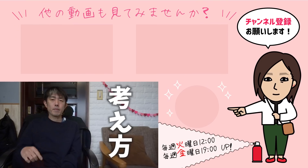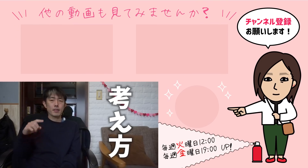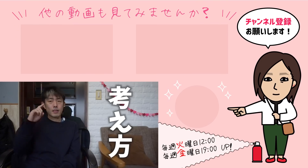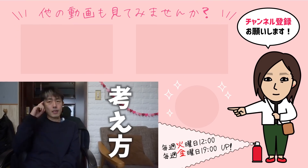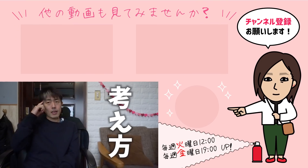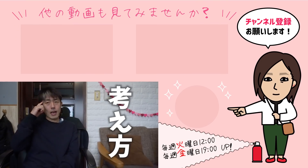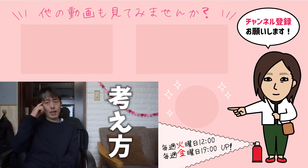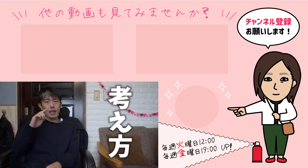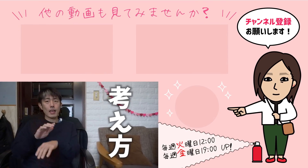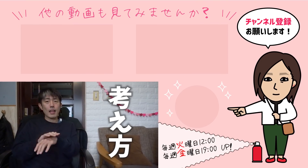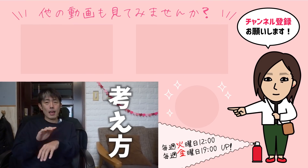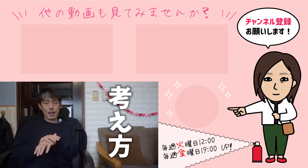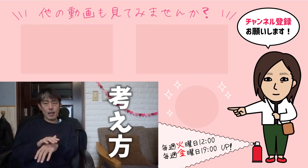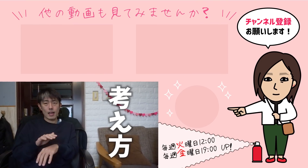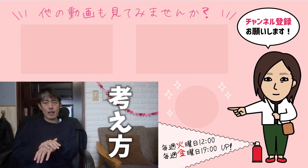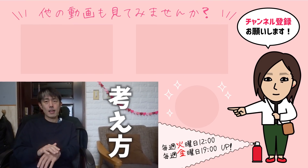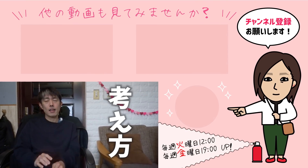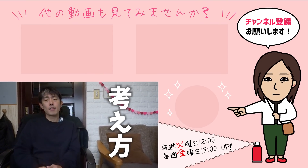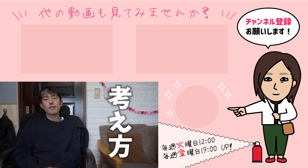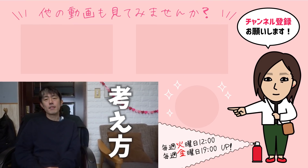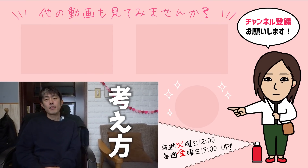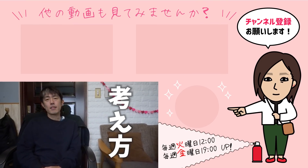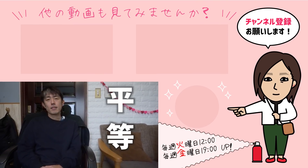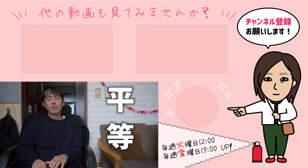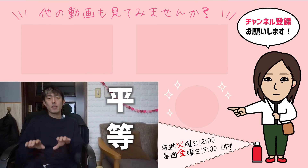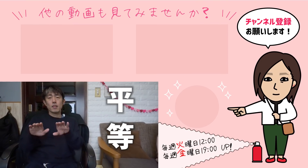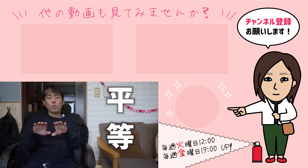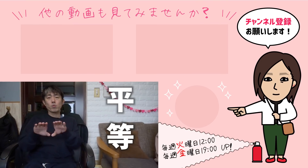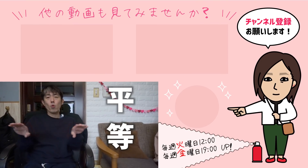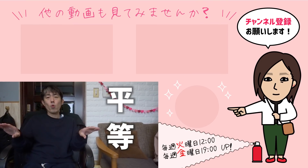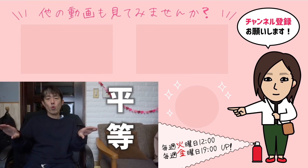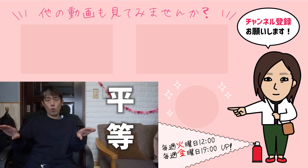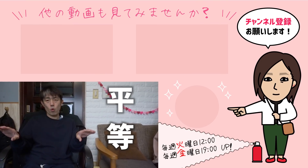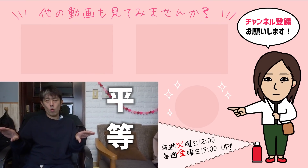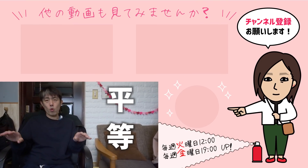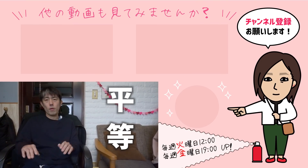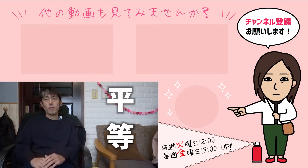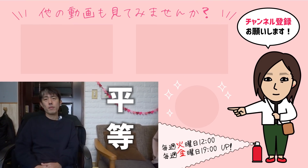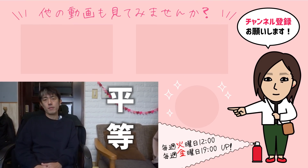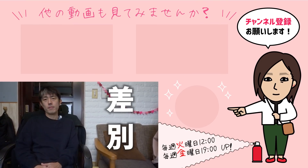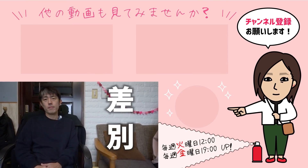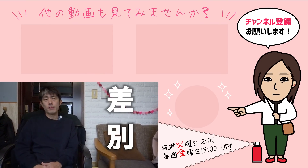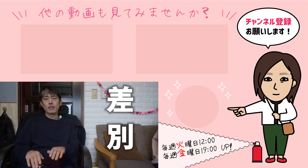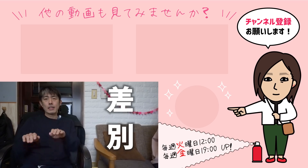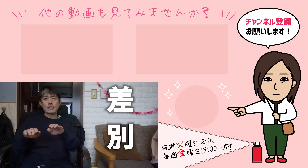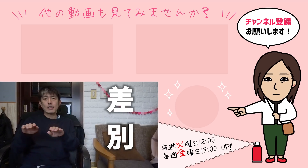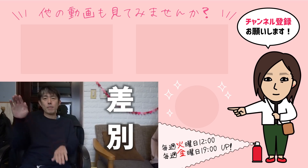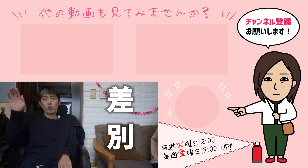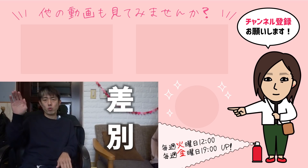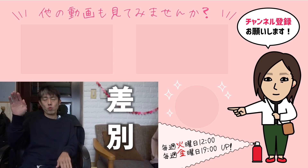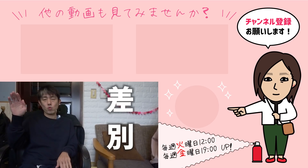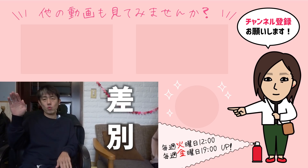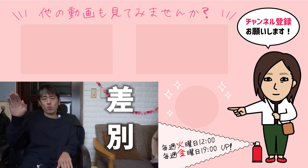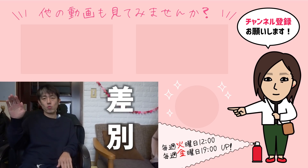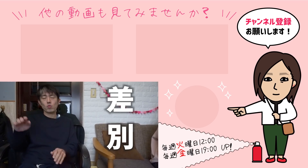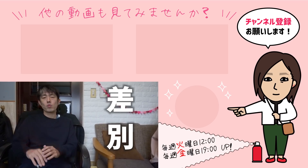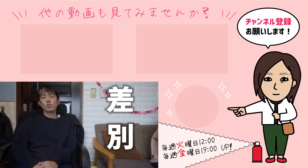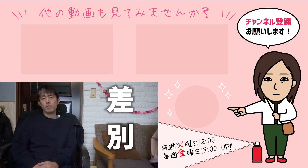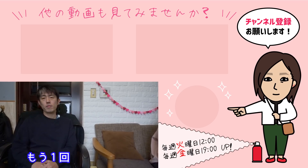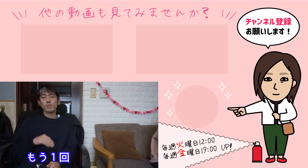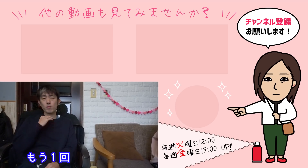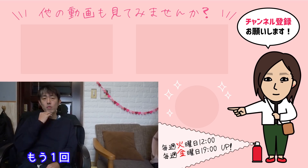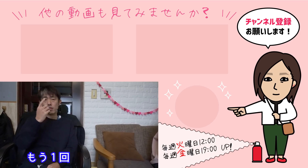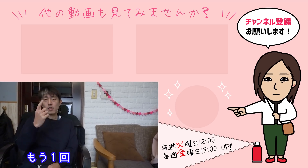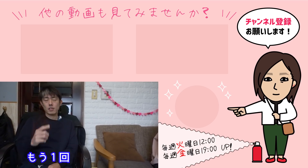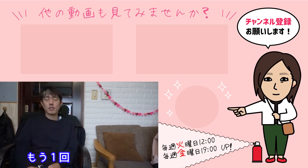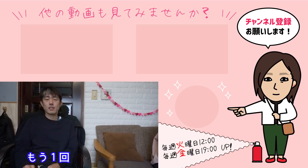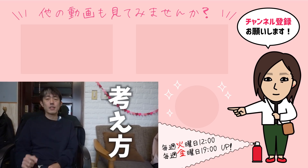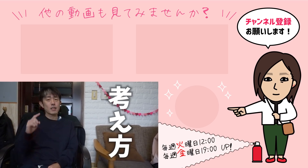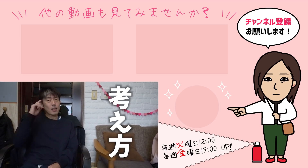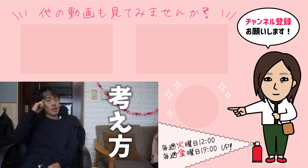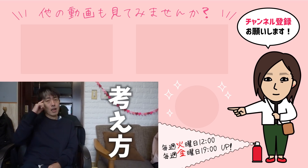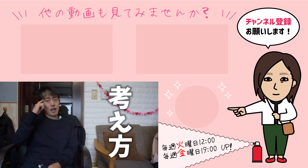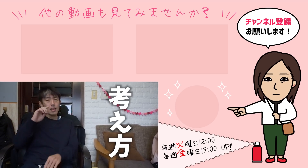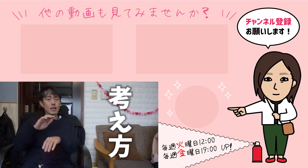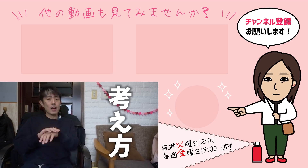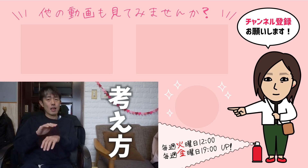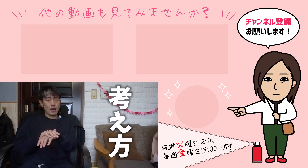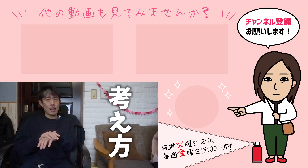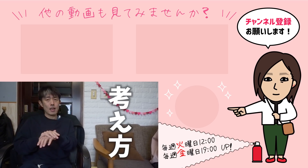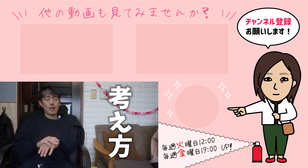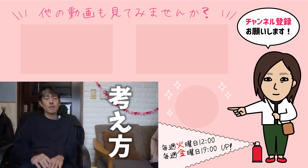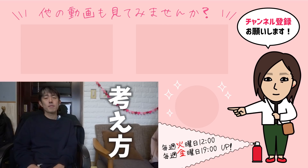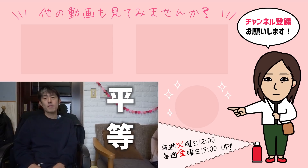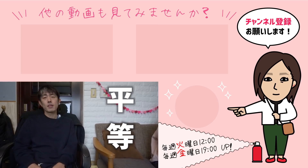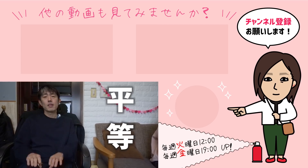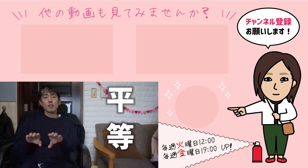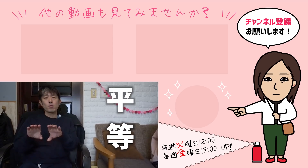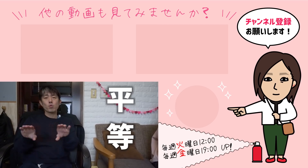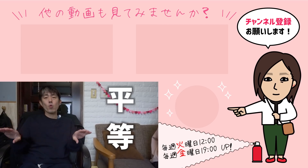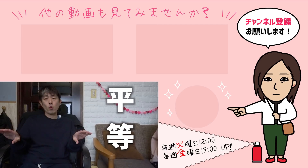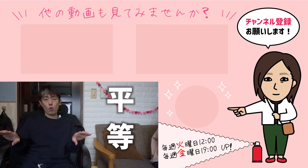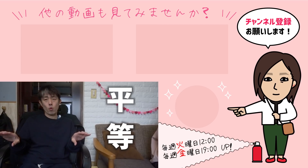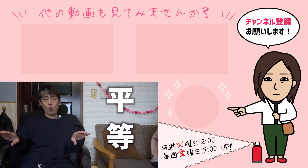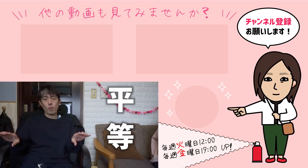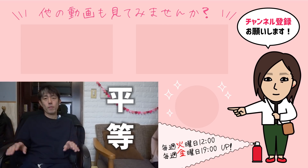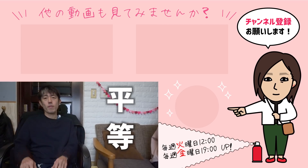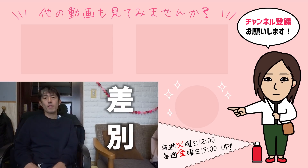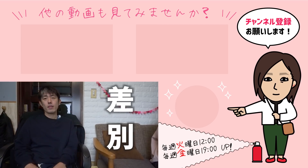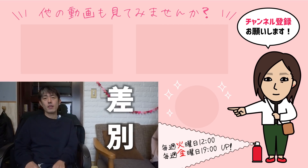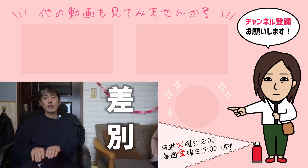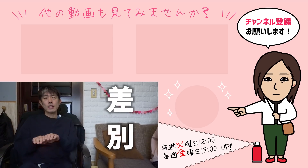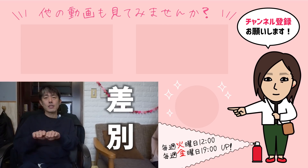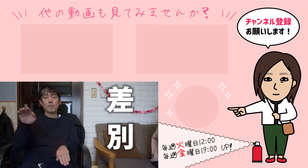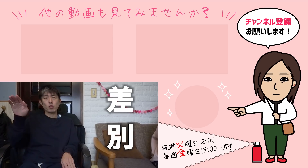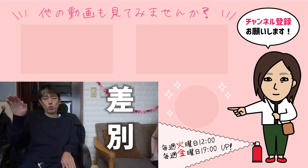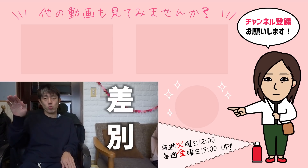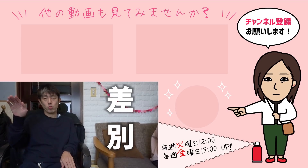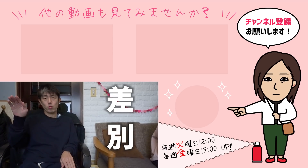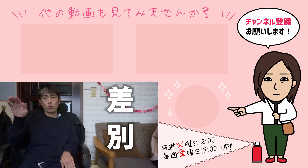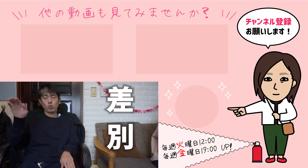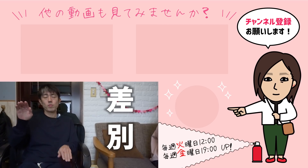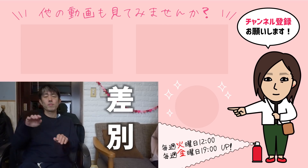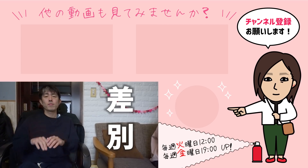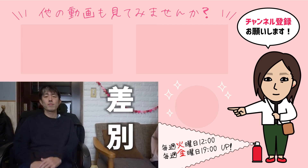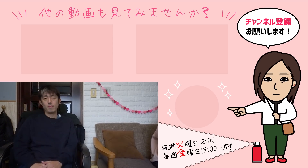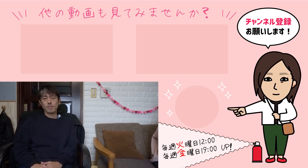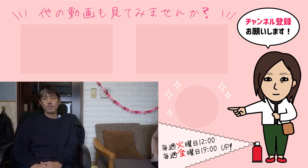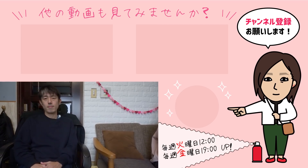Would you like to watch more videos? Please subscribe to our channel. UPLOAD every Tuesday at 12:00 and every Friday at 19:00.